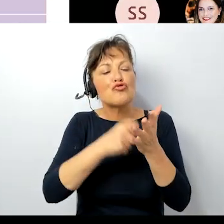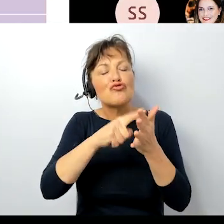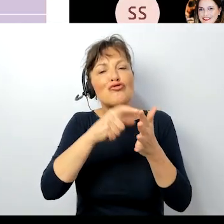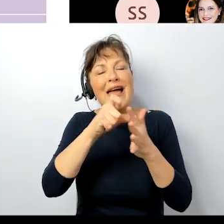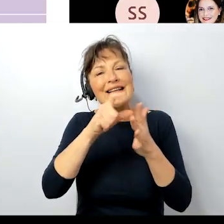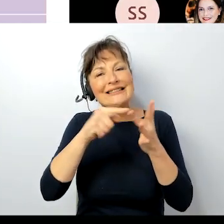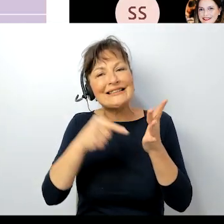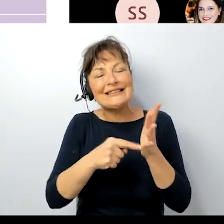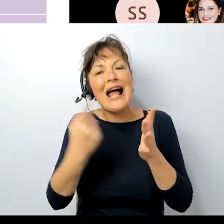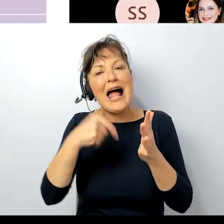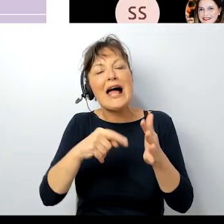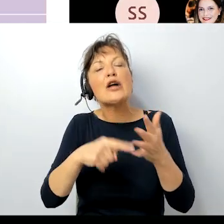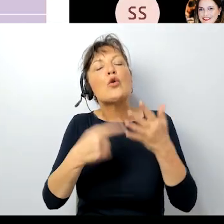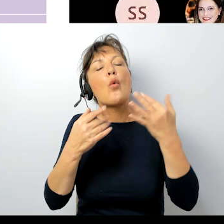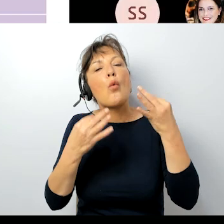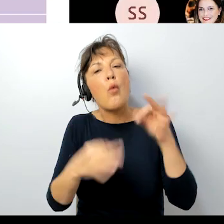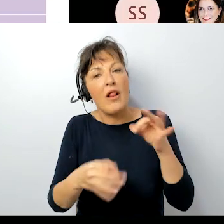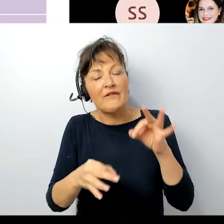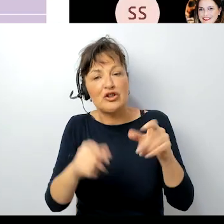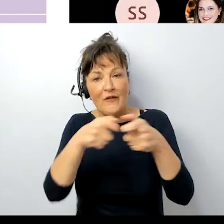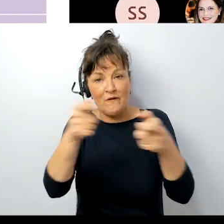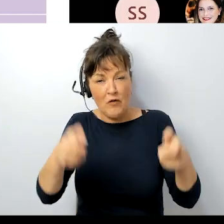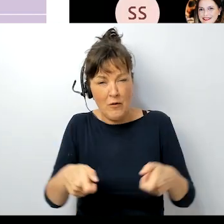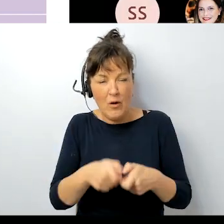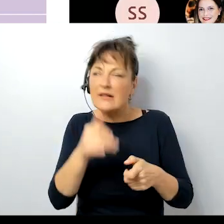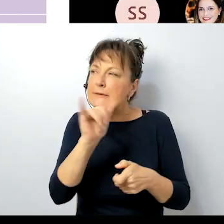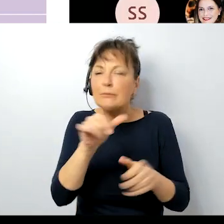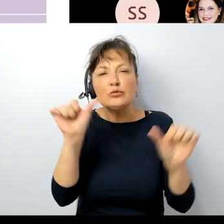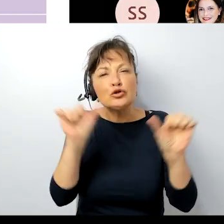The diagram is called the Scottish Credit and Qualifications Framework,